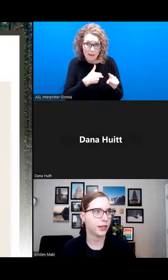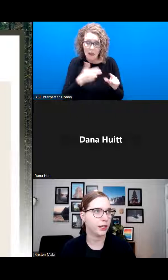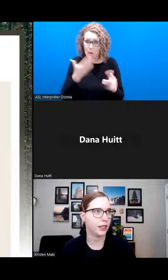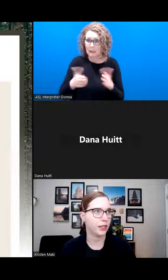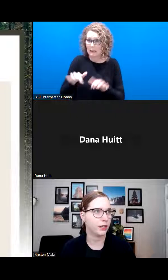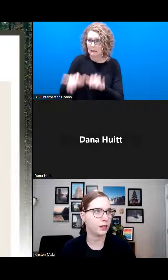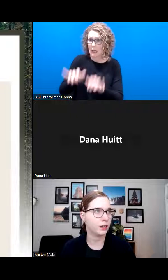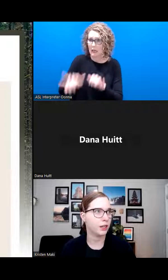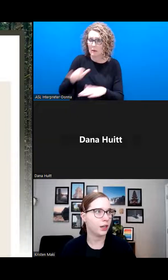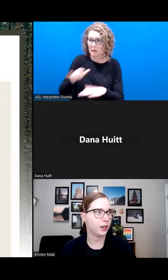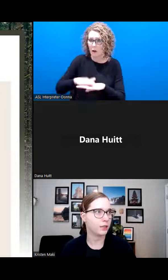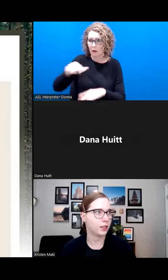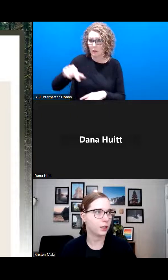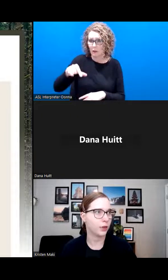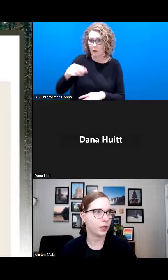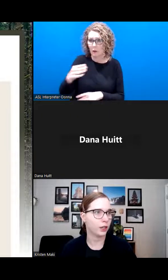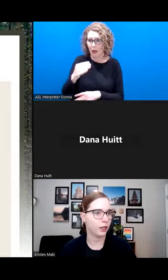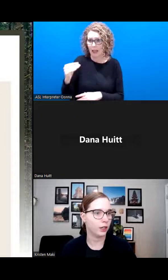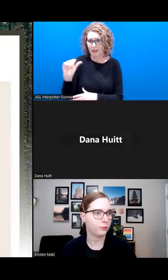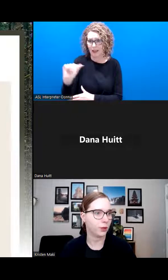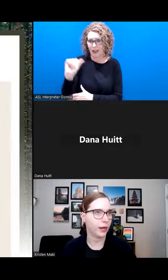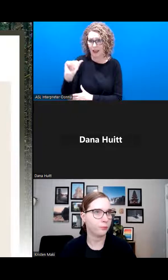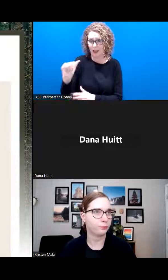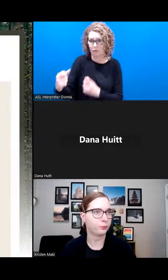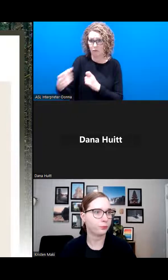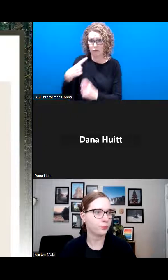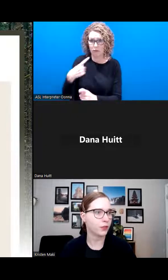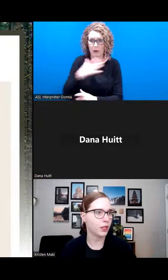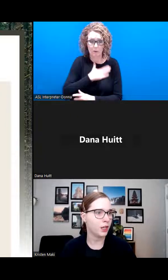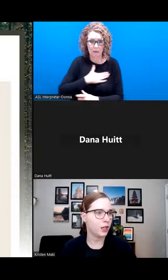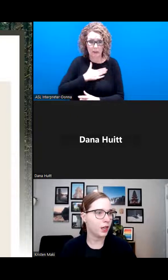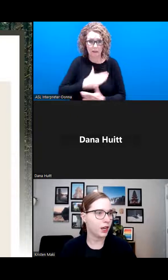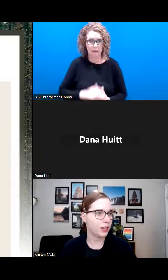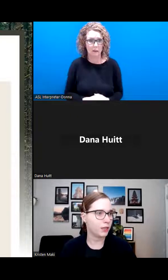who are on a computer who have joined through a computer can take a quick minute